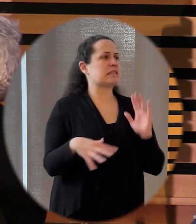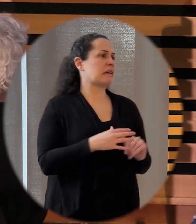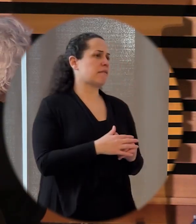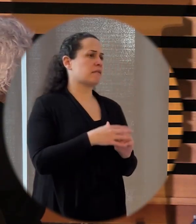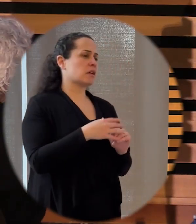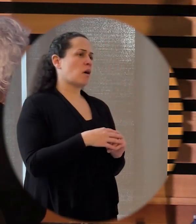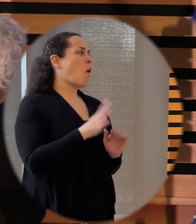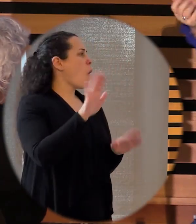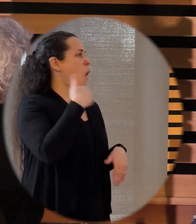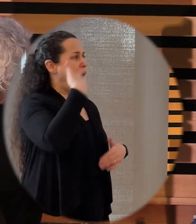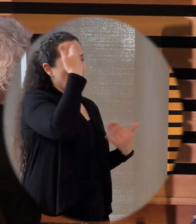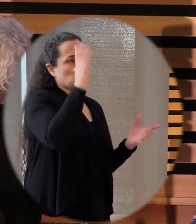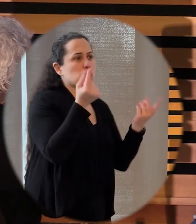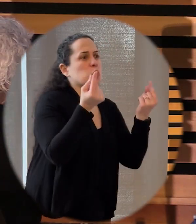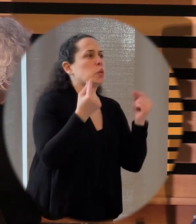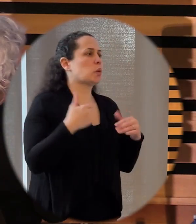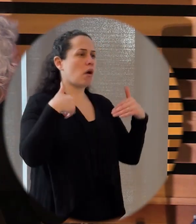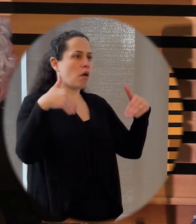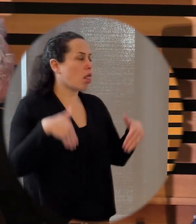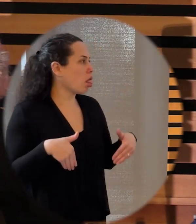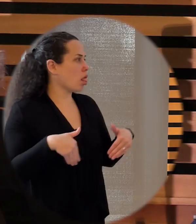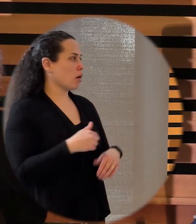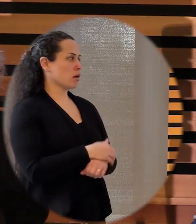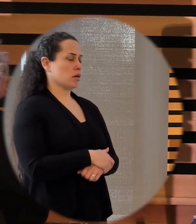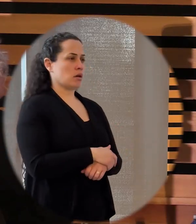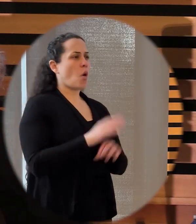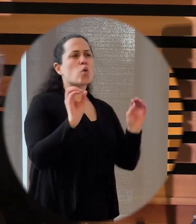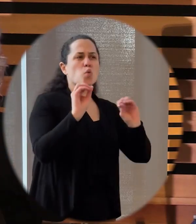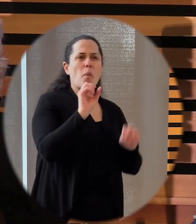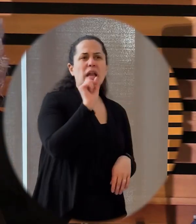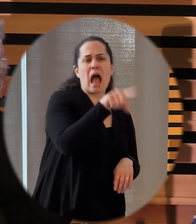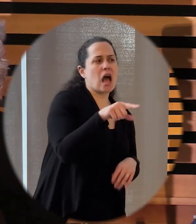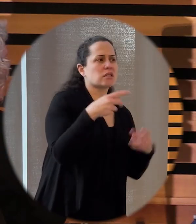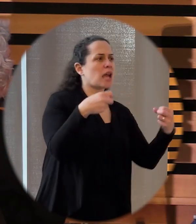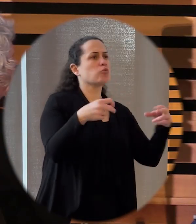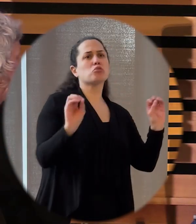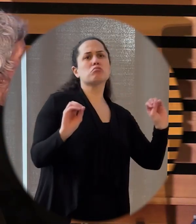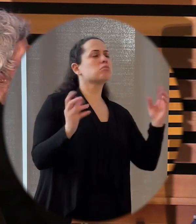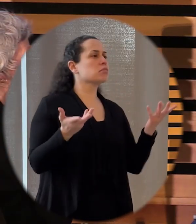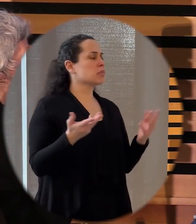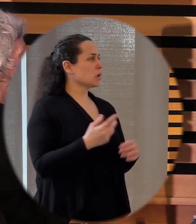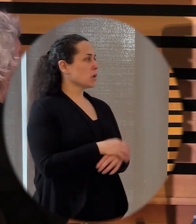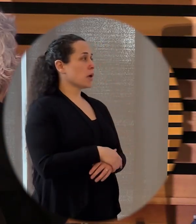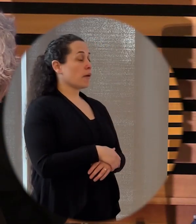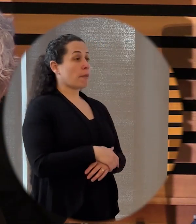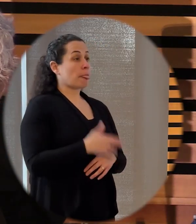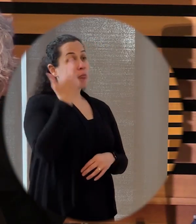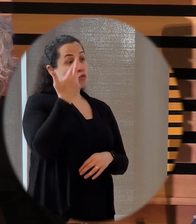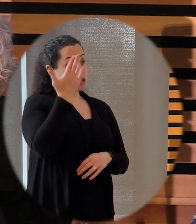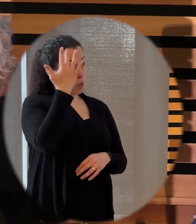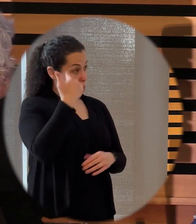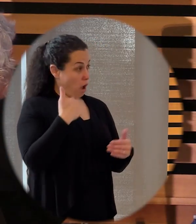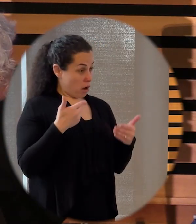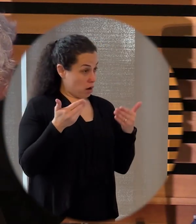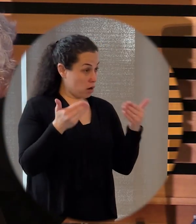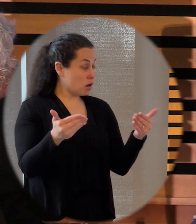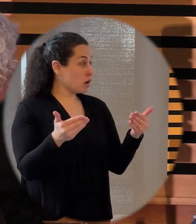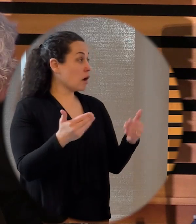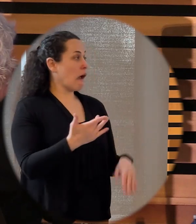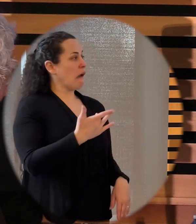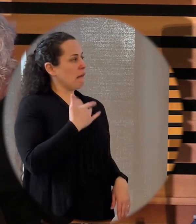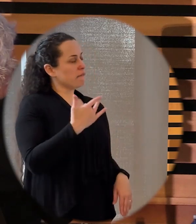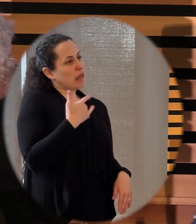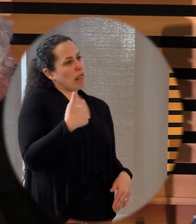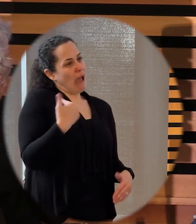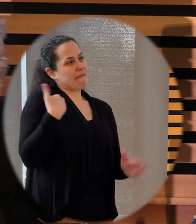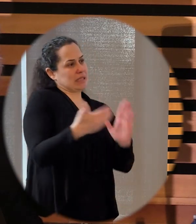for it. Adnauseium. And once again, I do it because I feel I have the skills to do it.